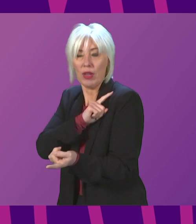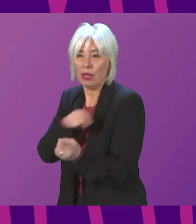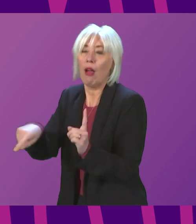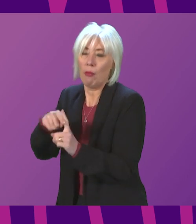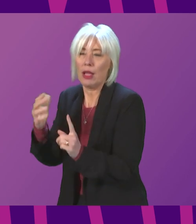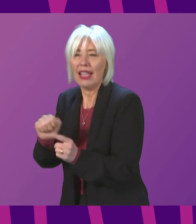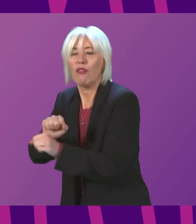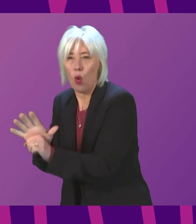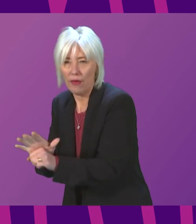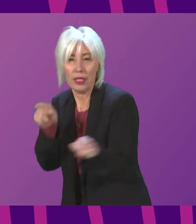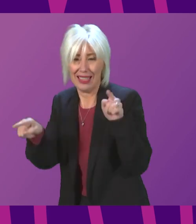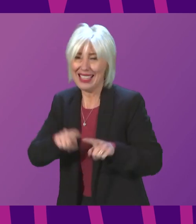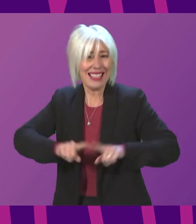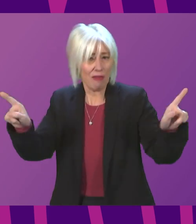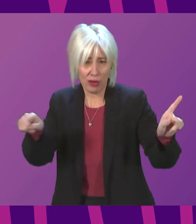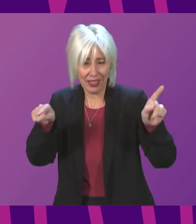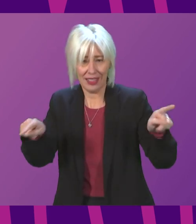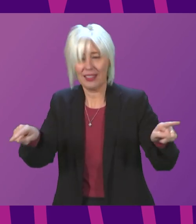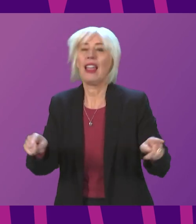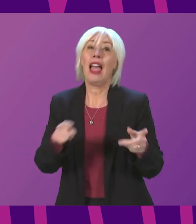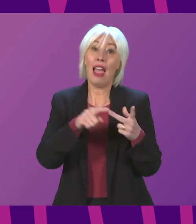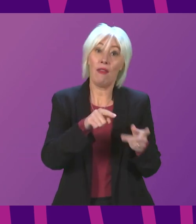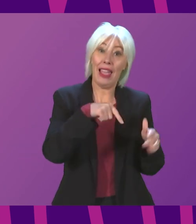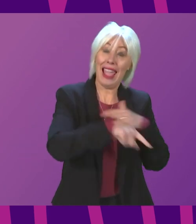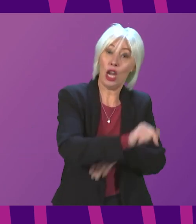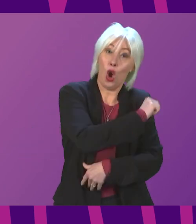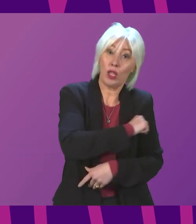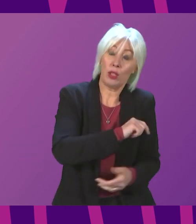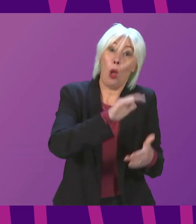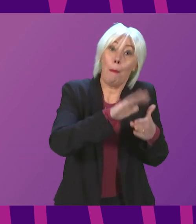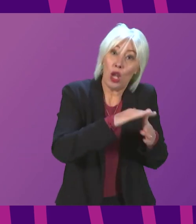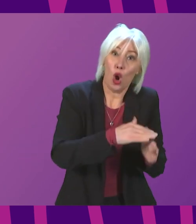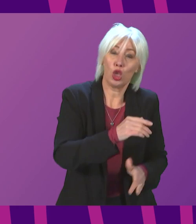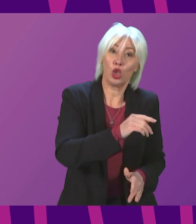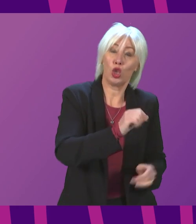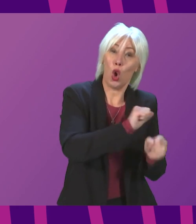that difference, because even if the reason for someone who has Covid being admitted to